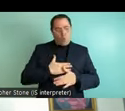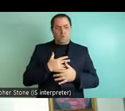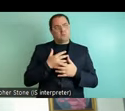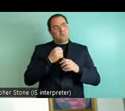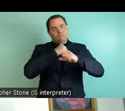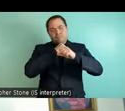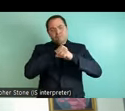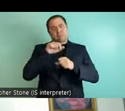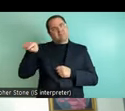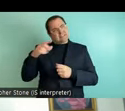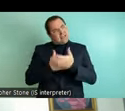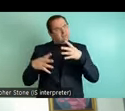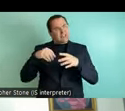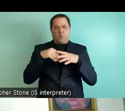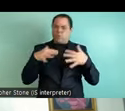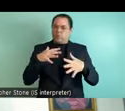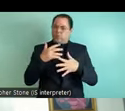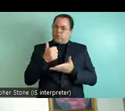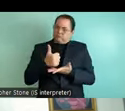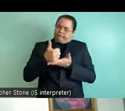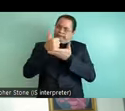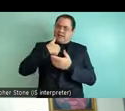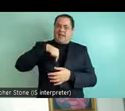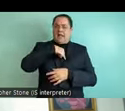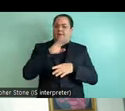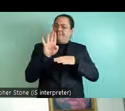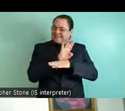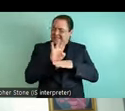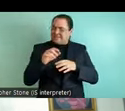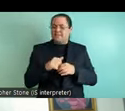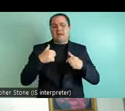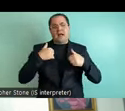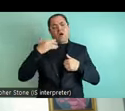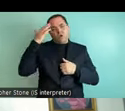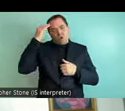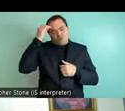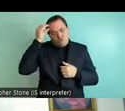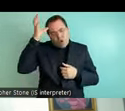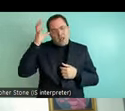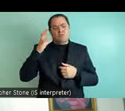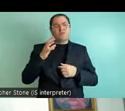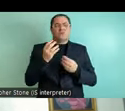11:53:07 We serve as a knowledge and resource hub for disability inclusion in the workplace,